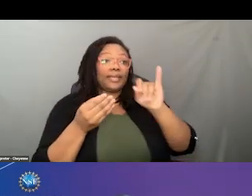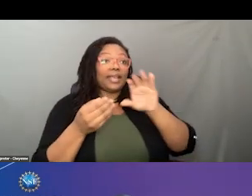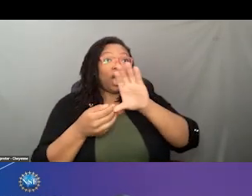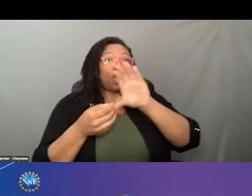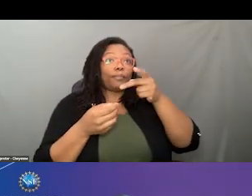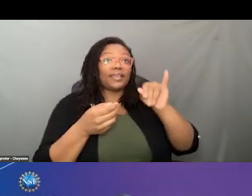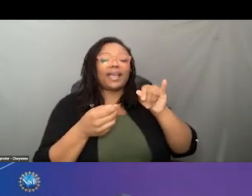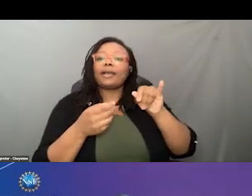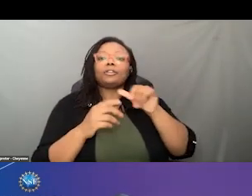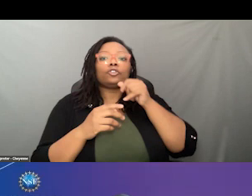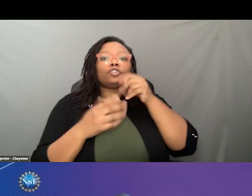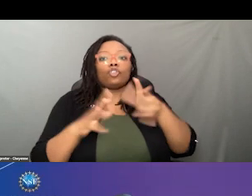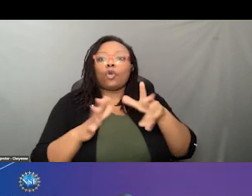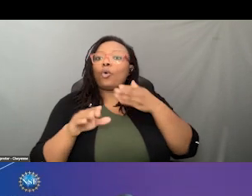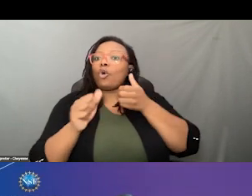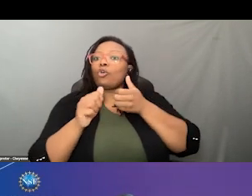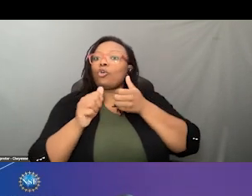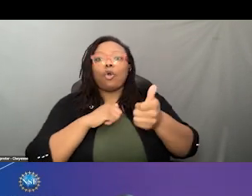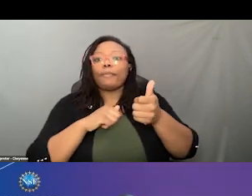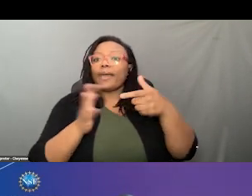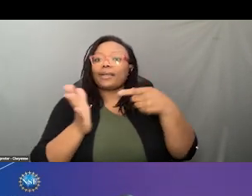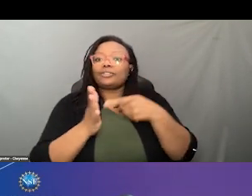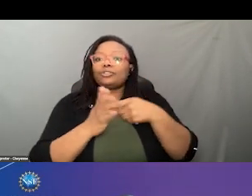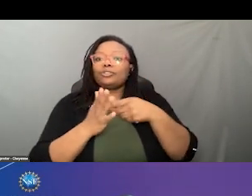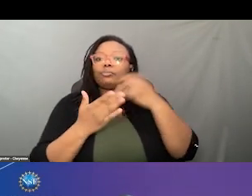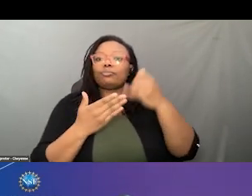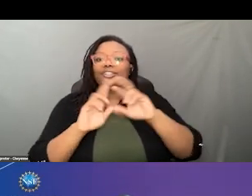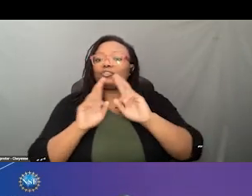and co-PIs do not want overdue project reports.